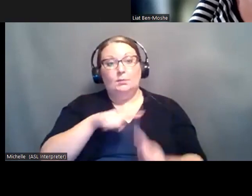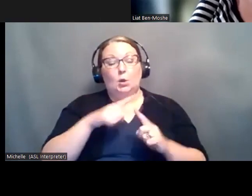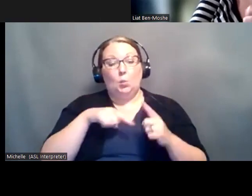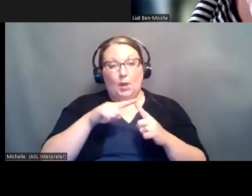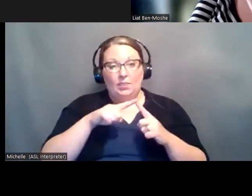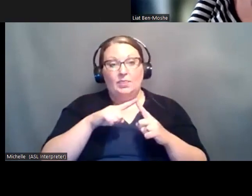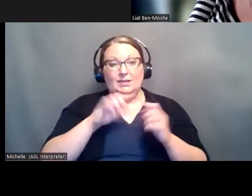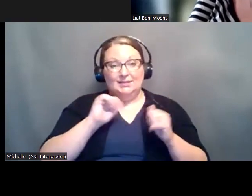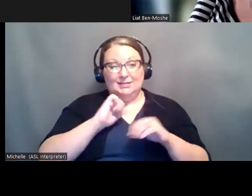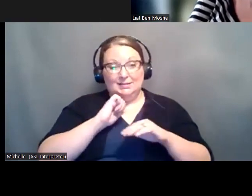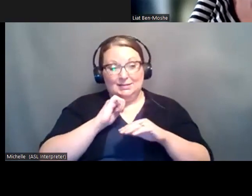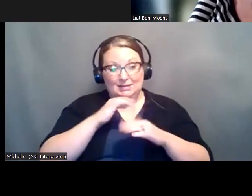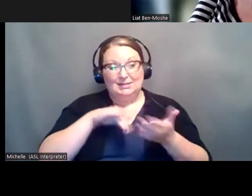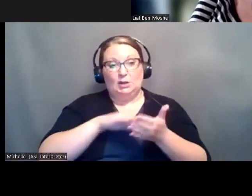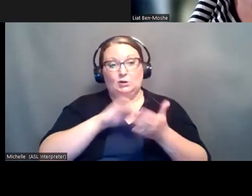it was important for us to push for that.